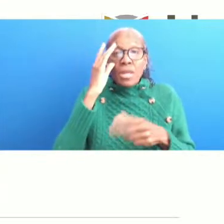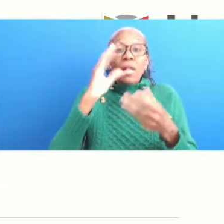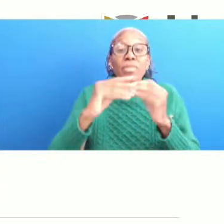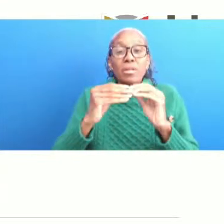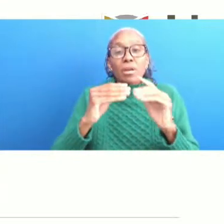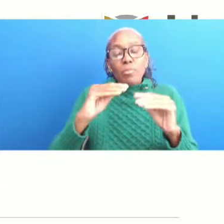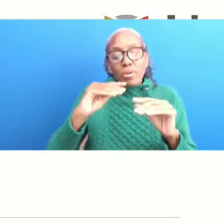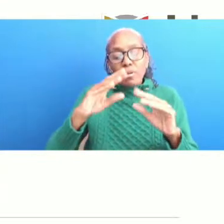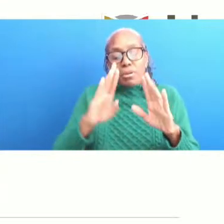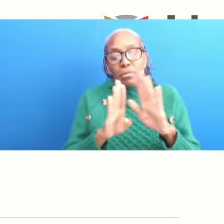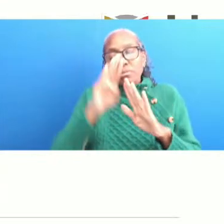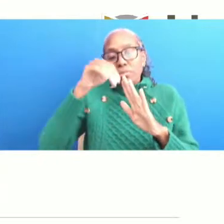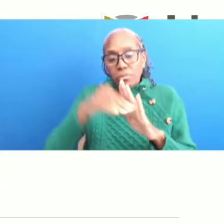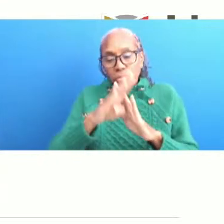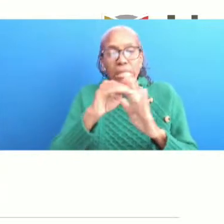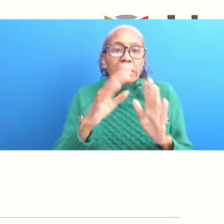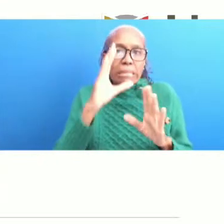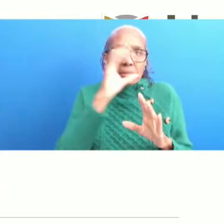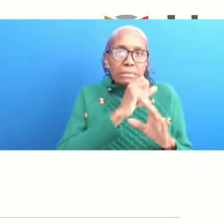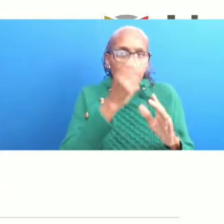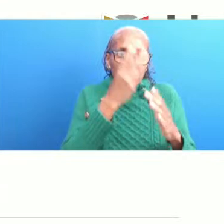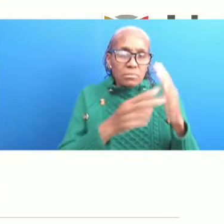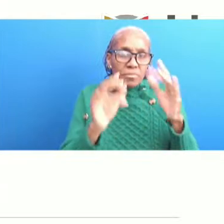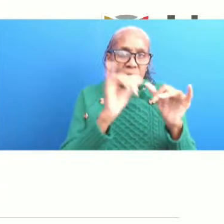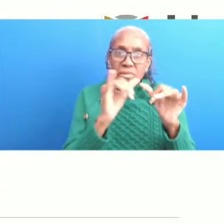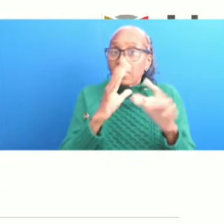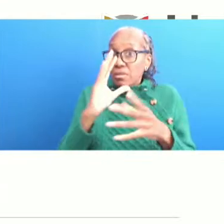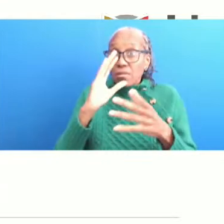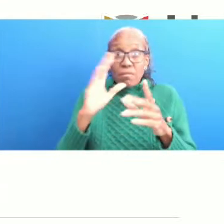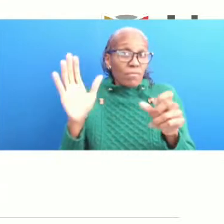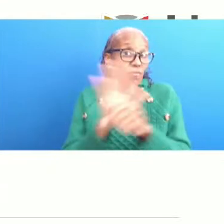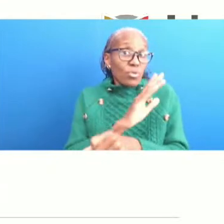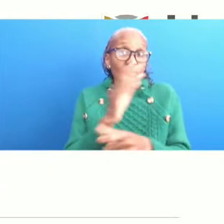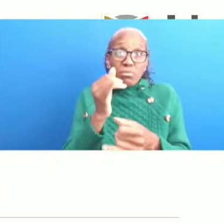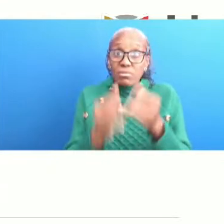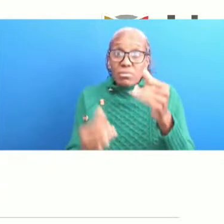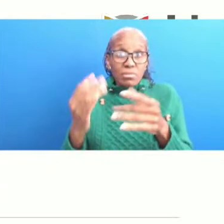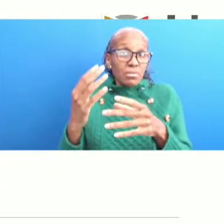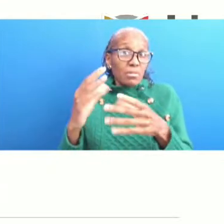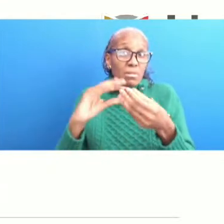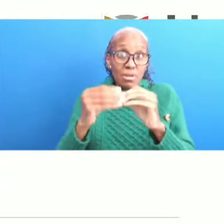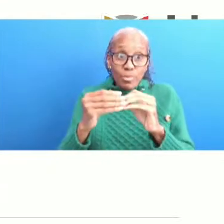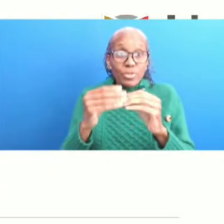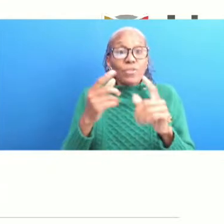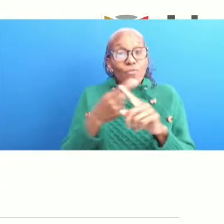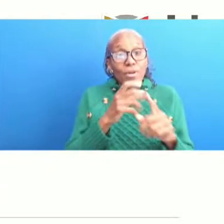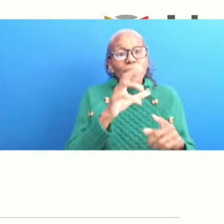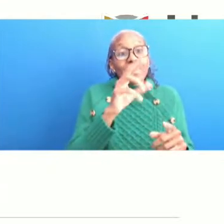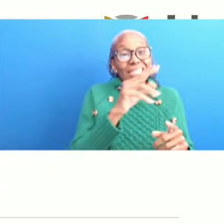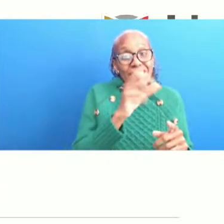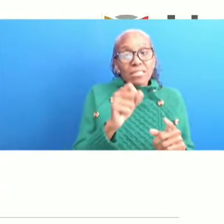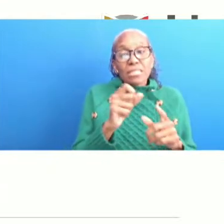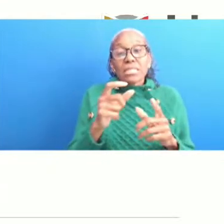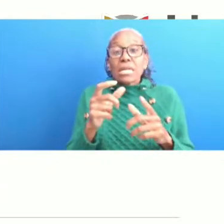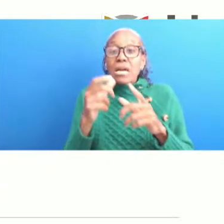HAVE COVERAGE. THAT NUMBER DOES FLUCTUATE. THAT'S AN ESTIMATE RIGHT NOW WE